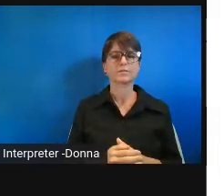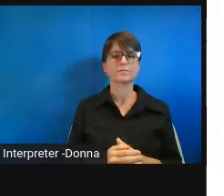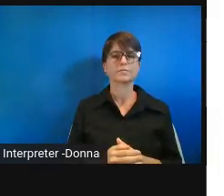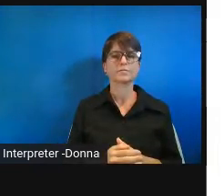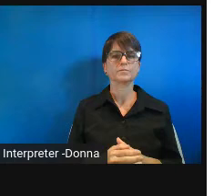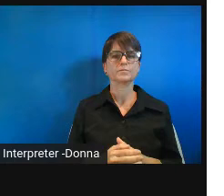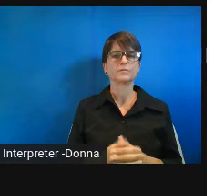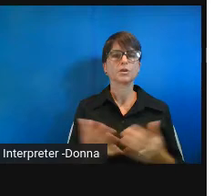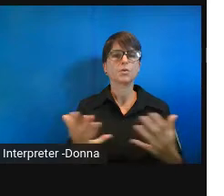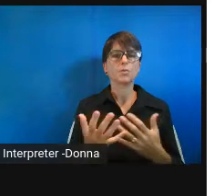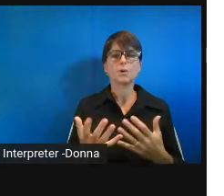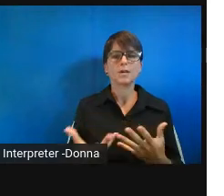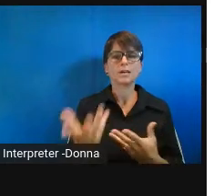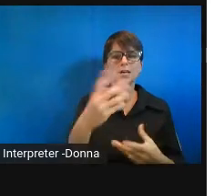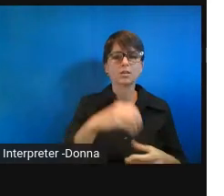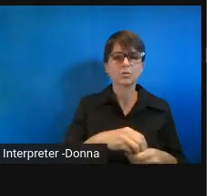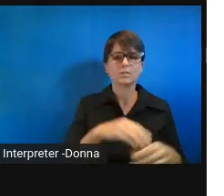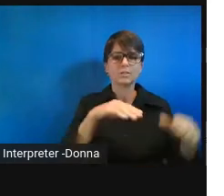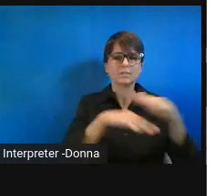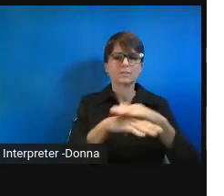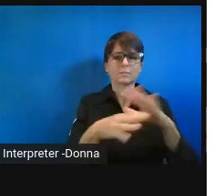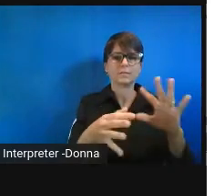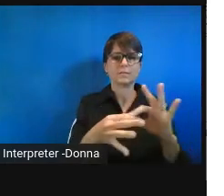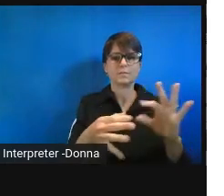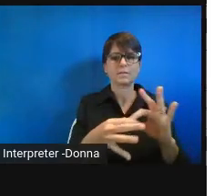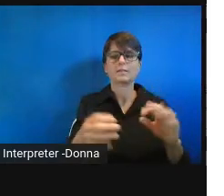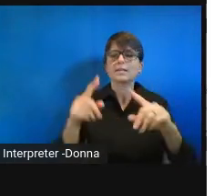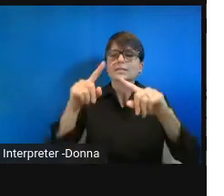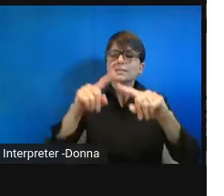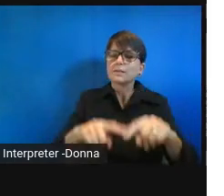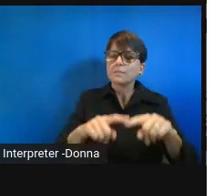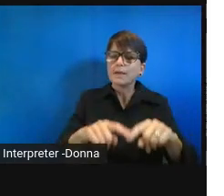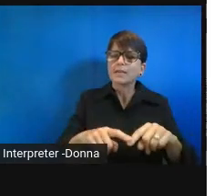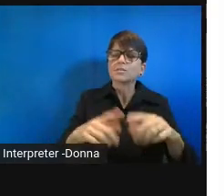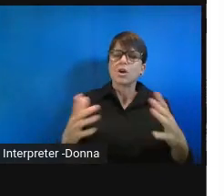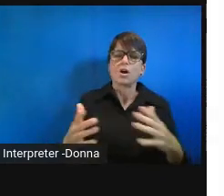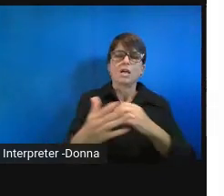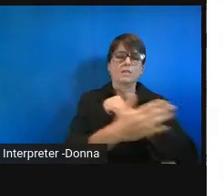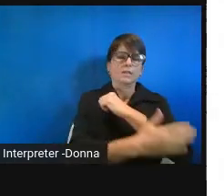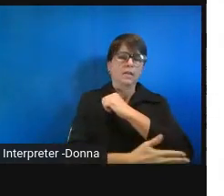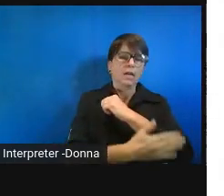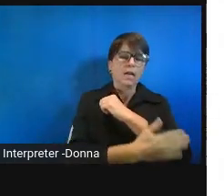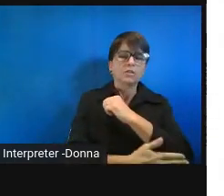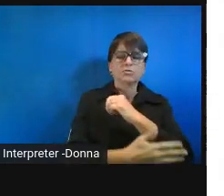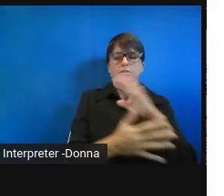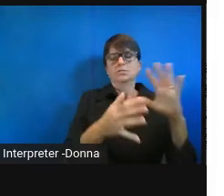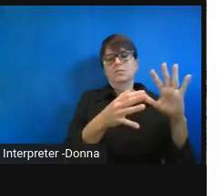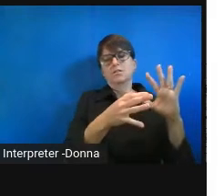Some countries have templates. Some examples include the results of web assimilation.